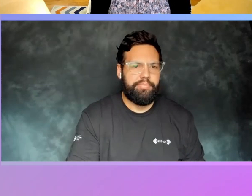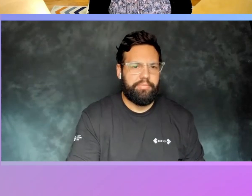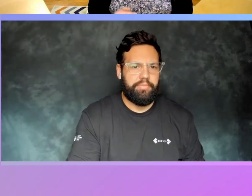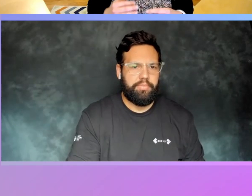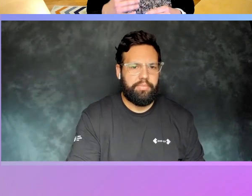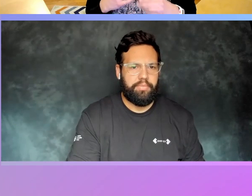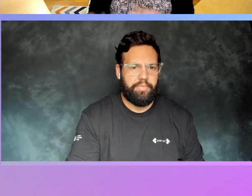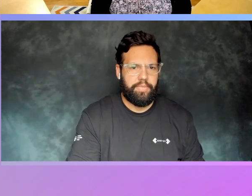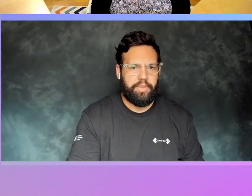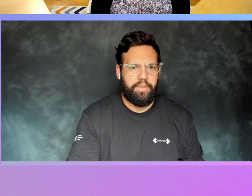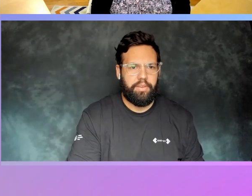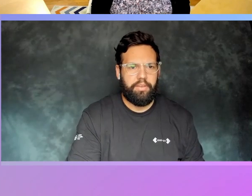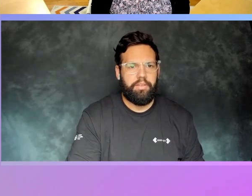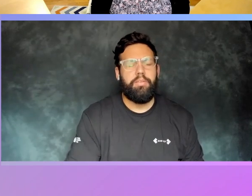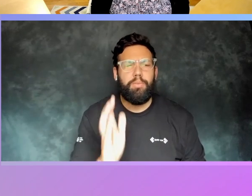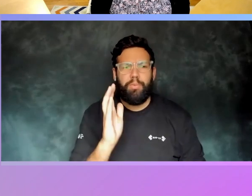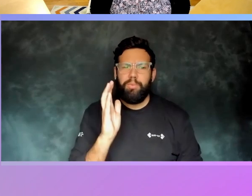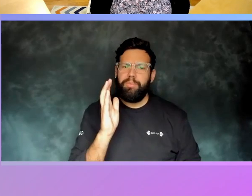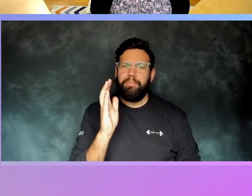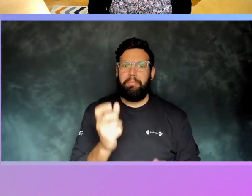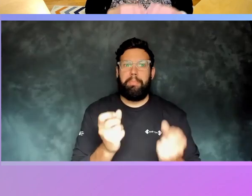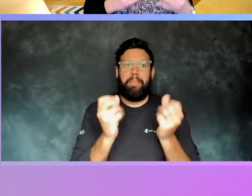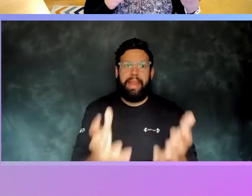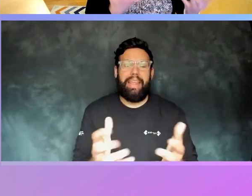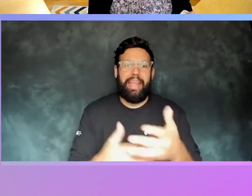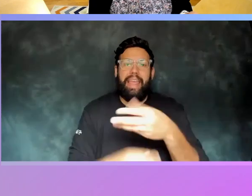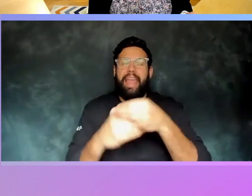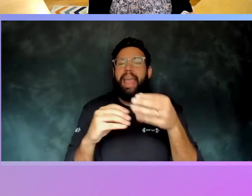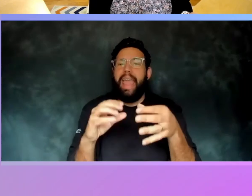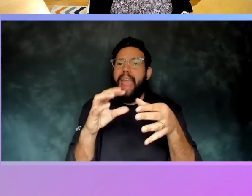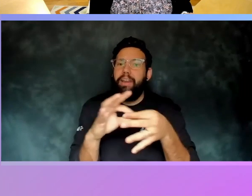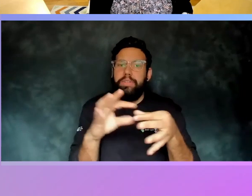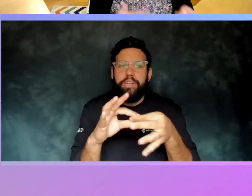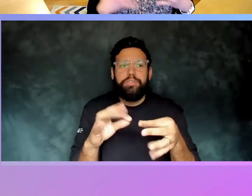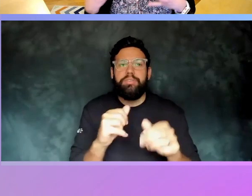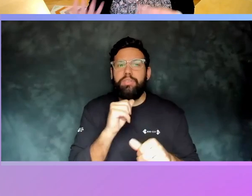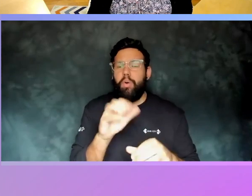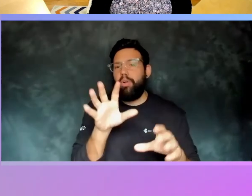51.5%, 2021, 49.0%. 2022, 50.3%. And if you skip